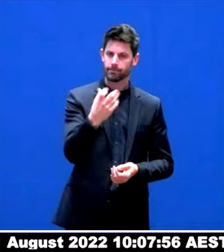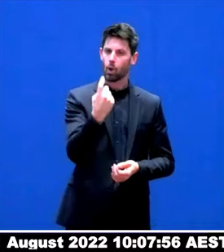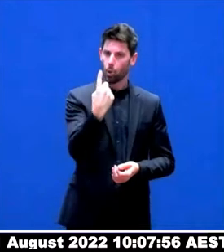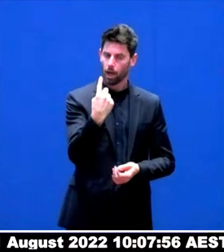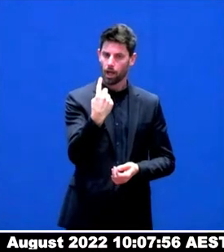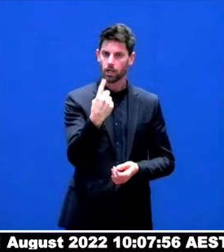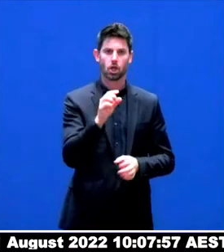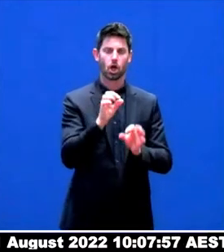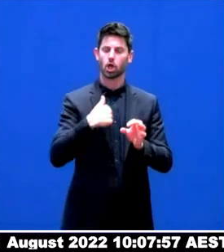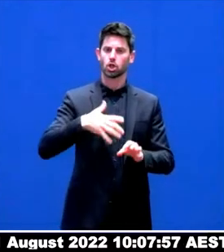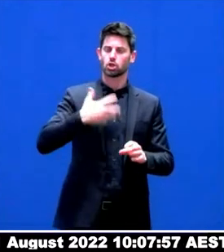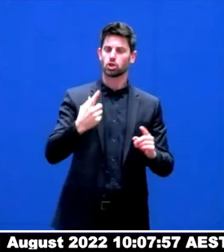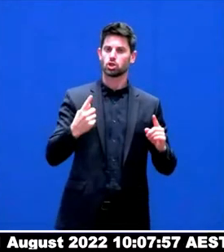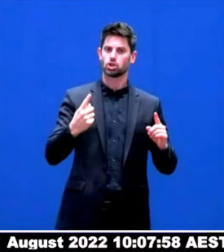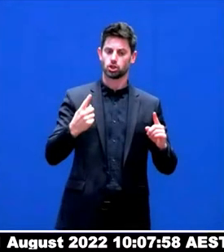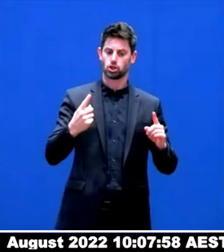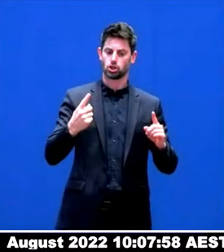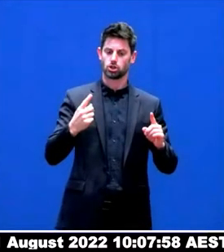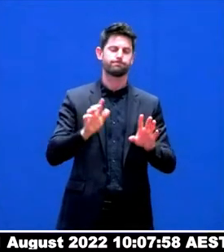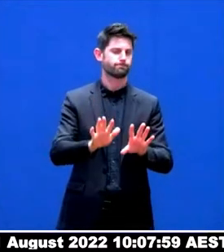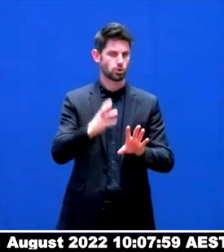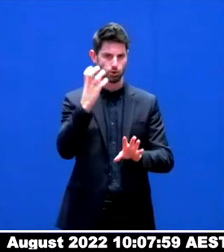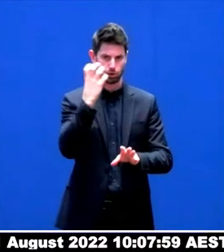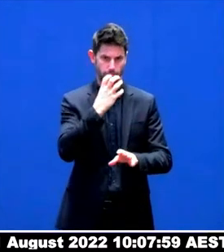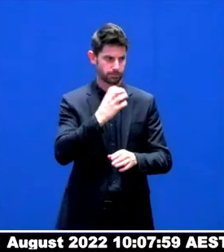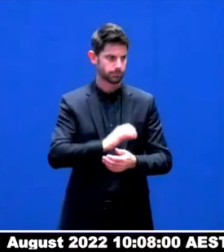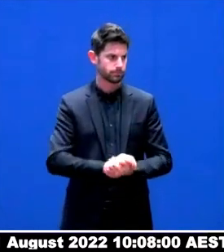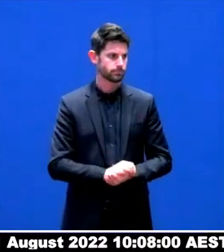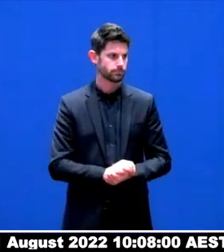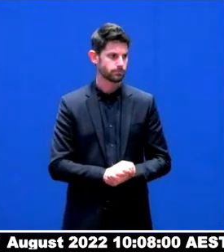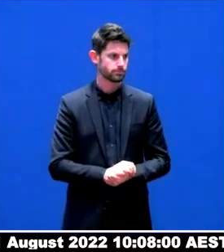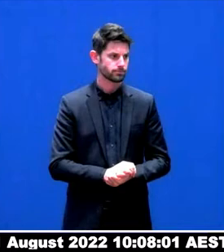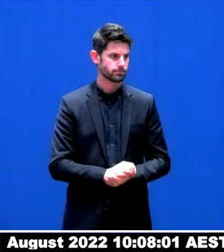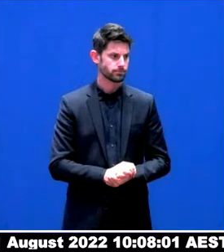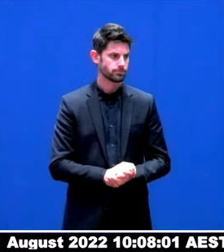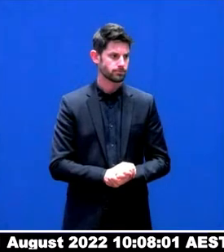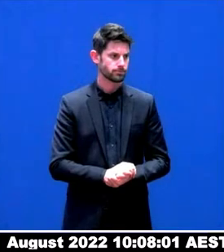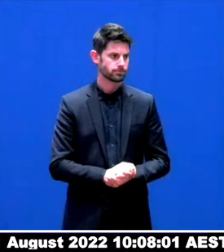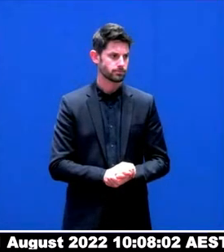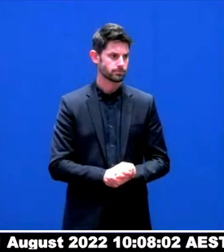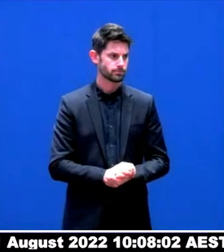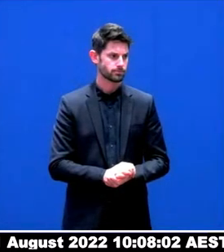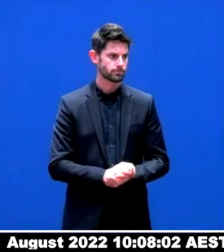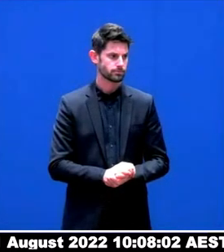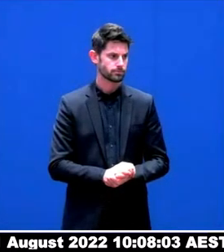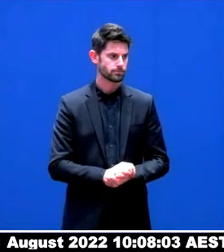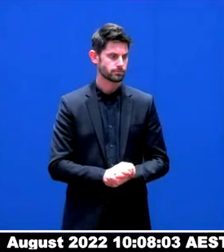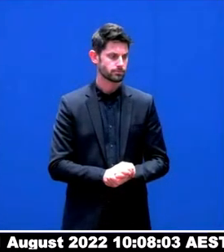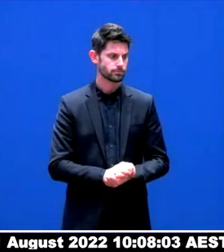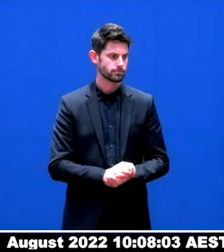Not a change. Well, sorry, I'll just - on page - sorry - I thought we might get to it in discussion.